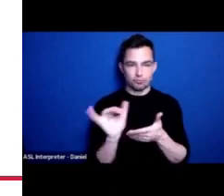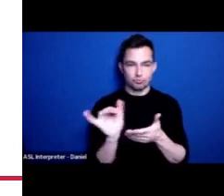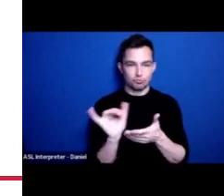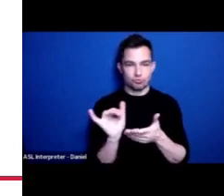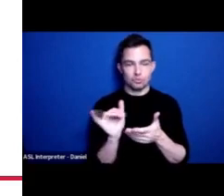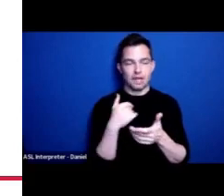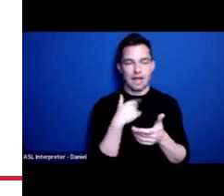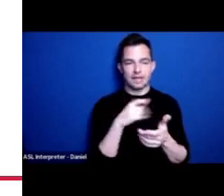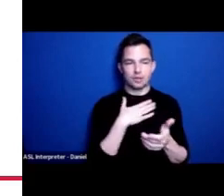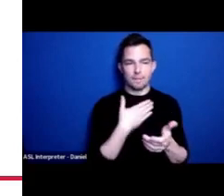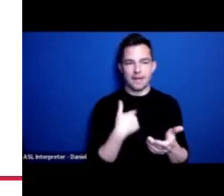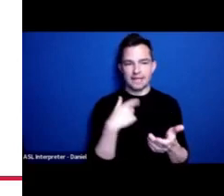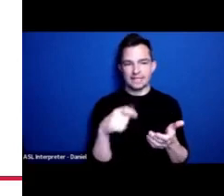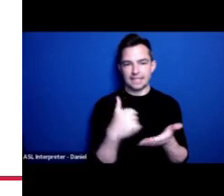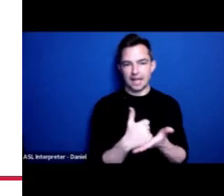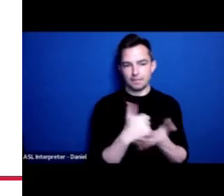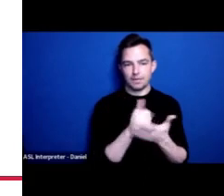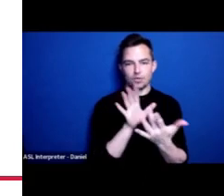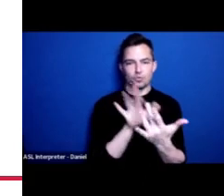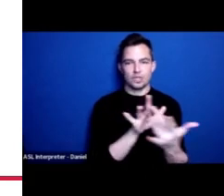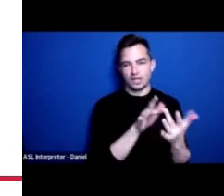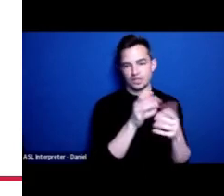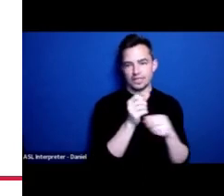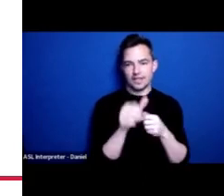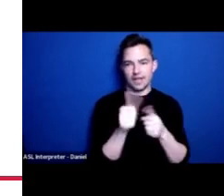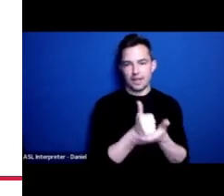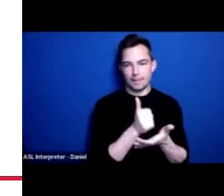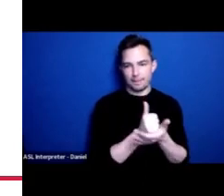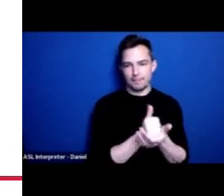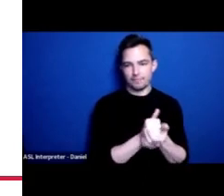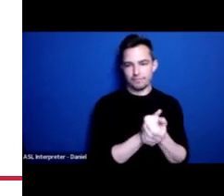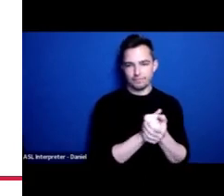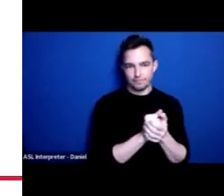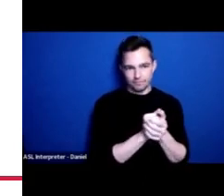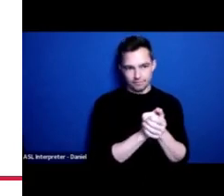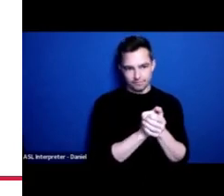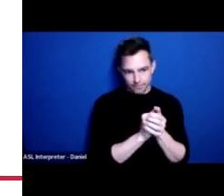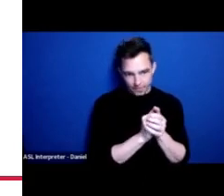that I needed help and reaching out to get that help. And for me, personally speaking, part of